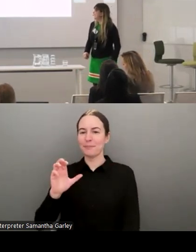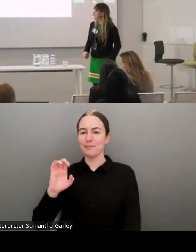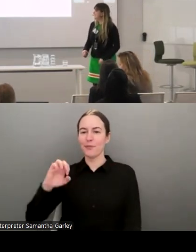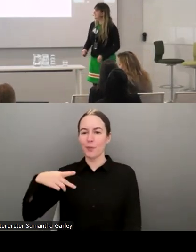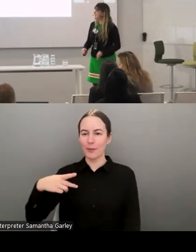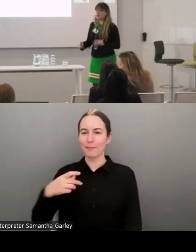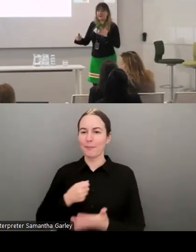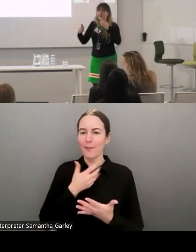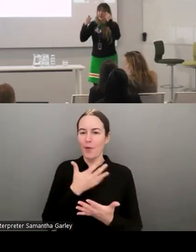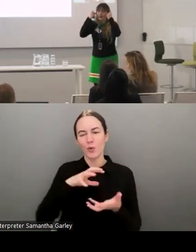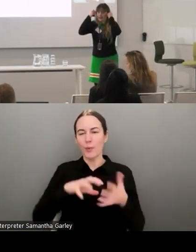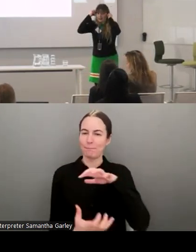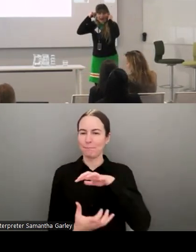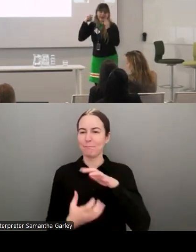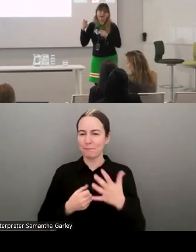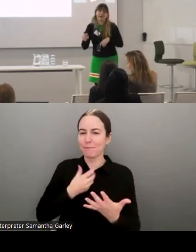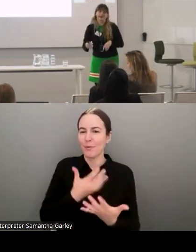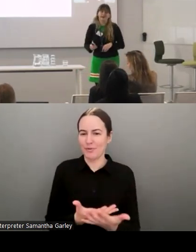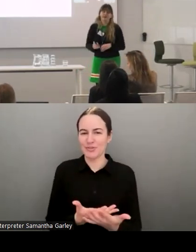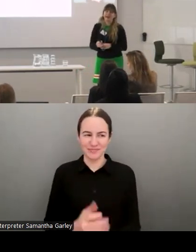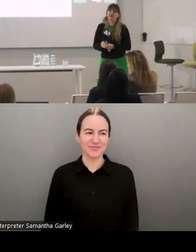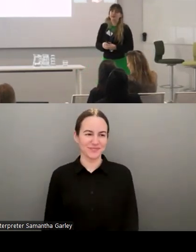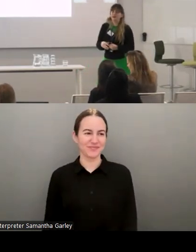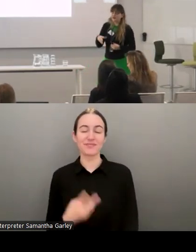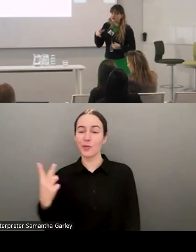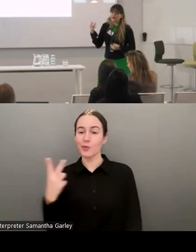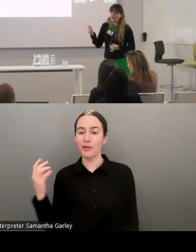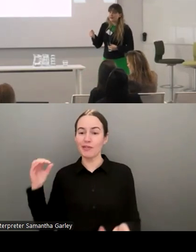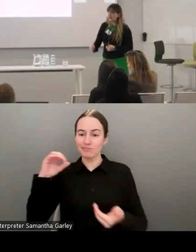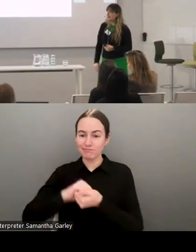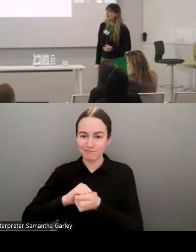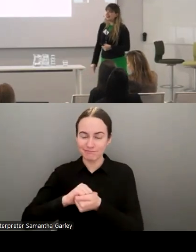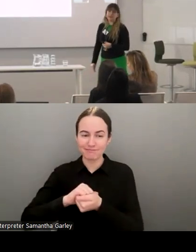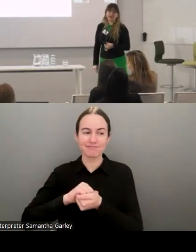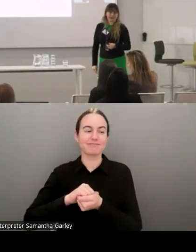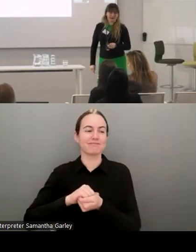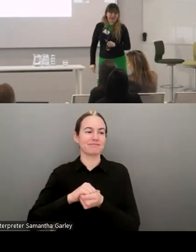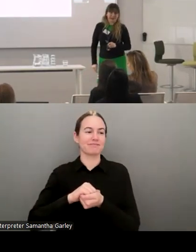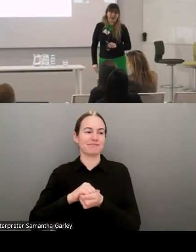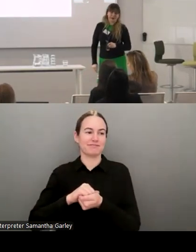And so that together with him, I collaborated on trying to engage with disability in other ways.